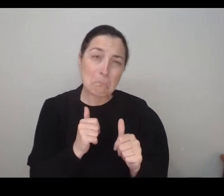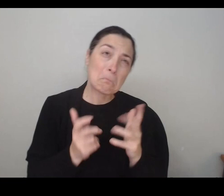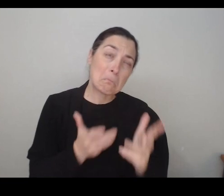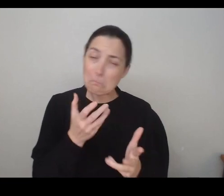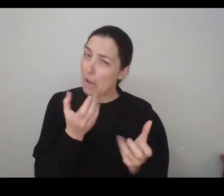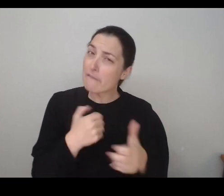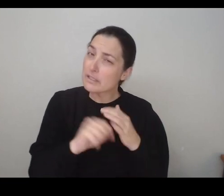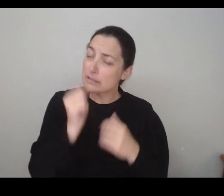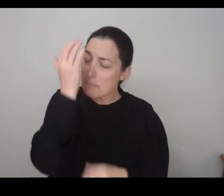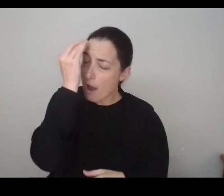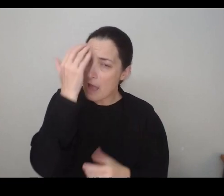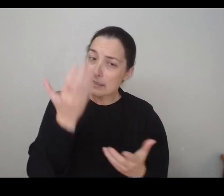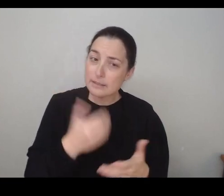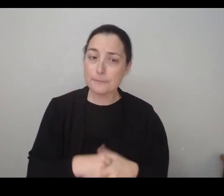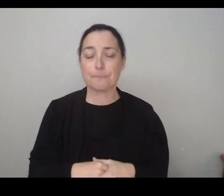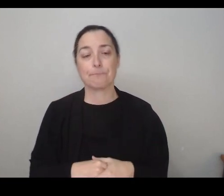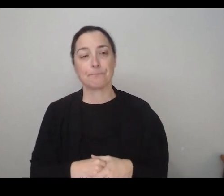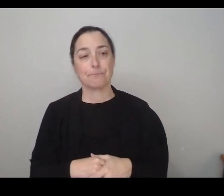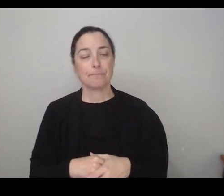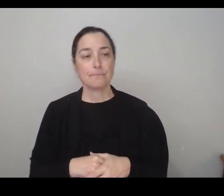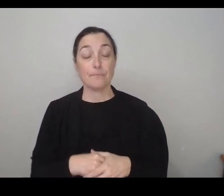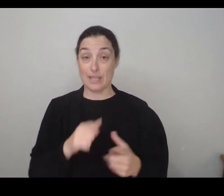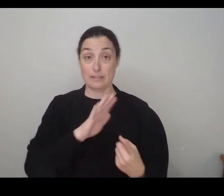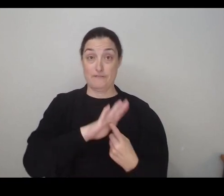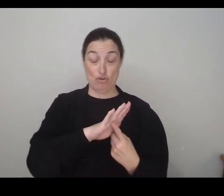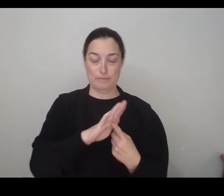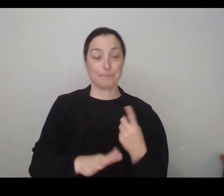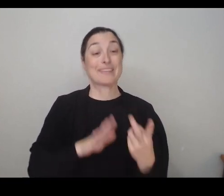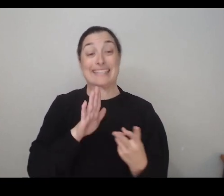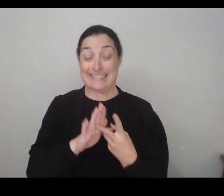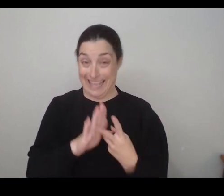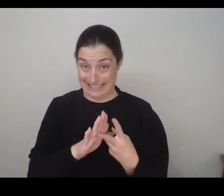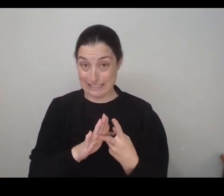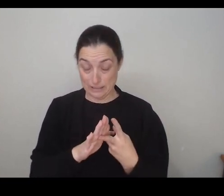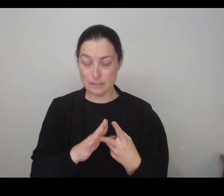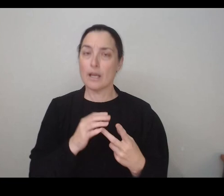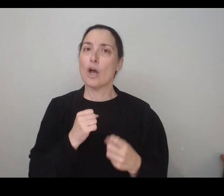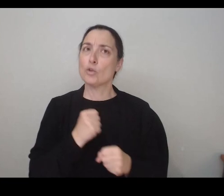So that's the first thing. The second thing is Gauguin, like Degas,